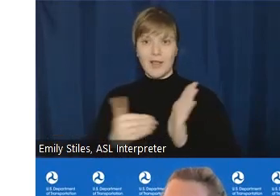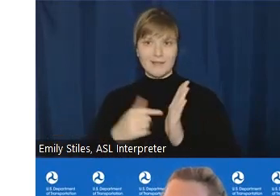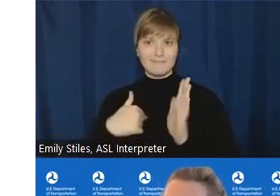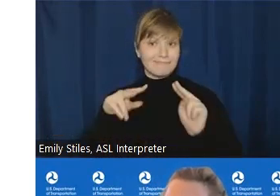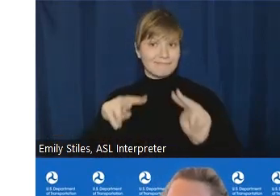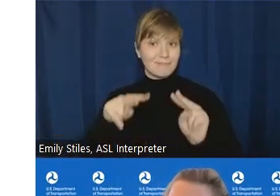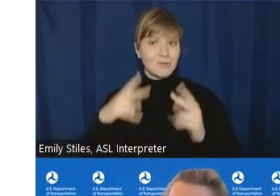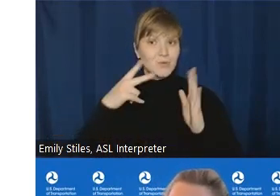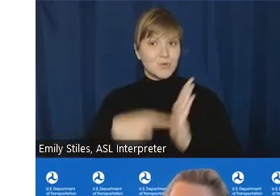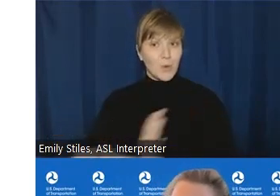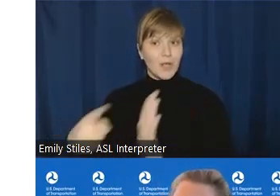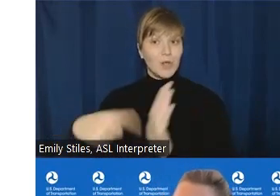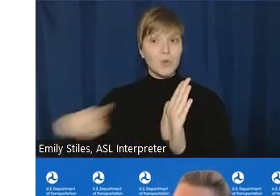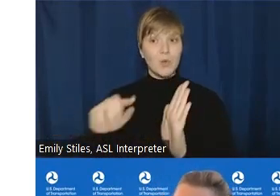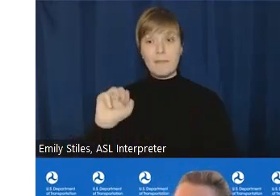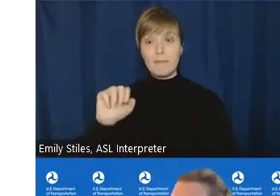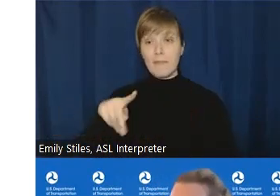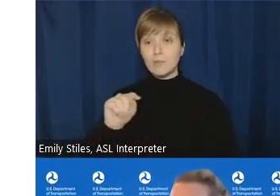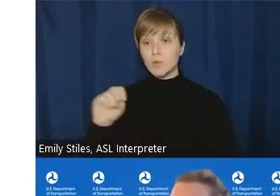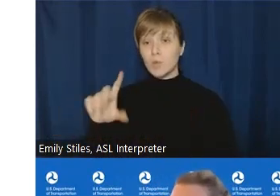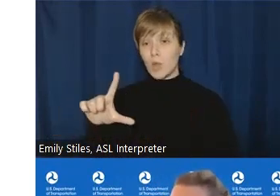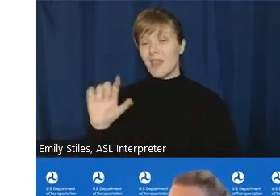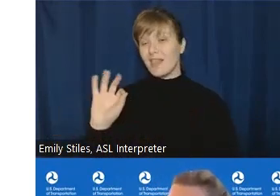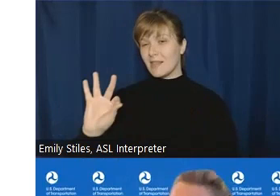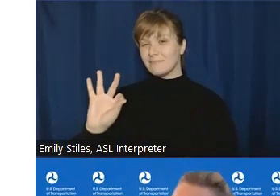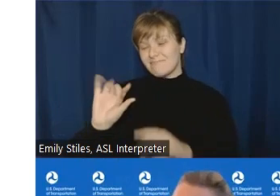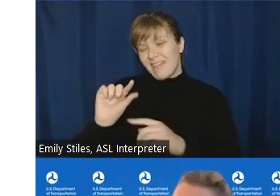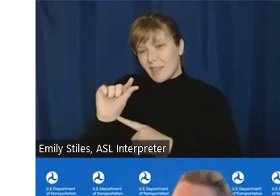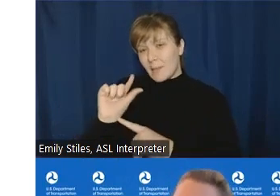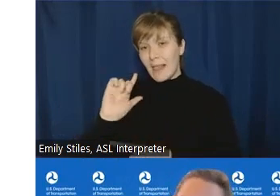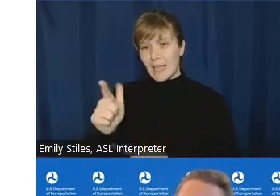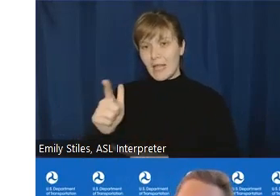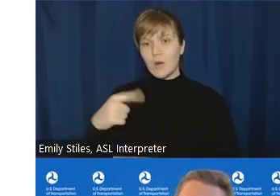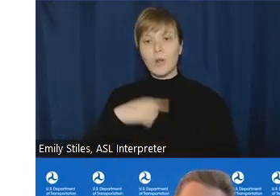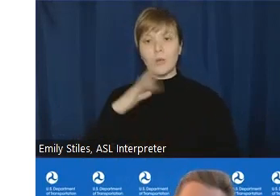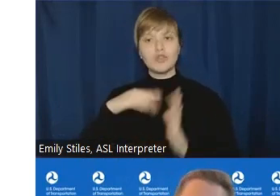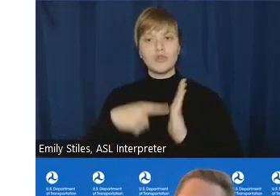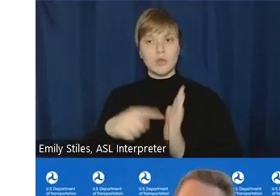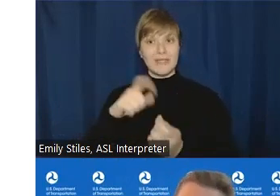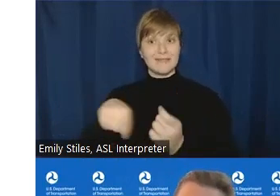mapping tool a little bit later so we can show you exactly where those 3,000 FTA grantees are located